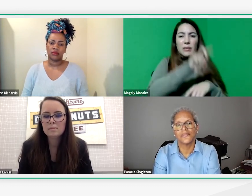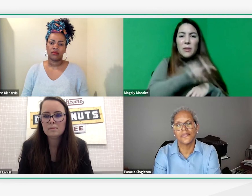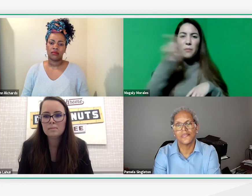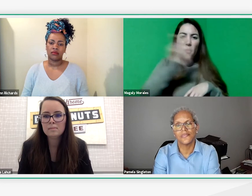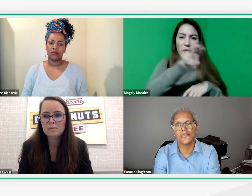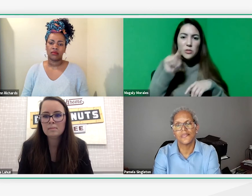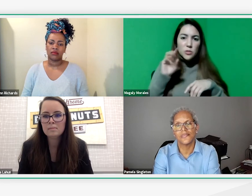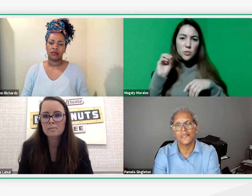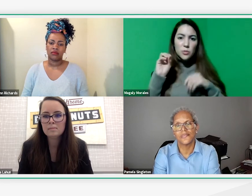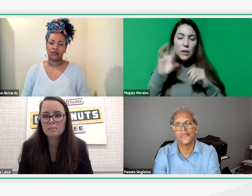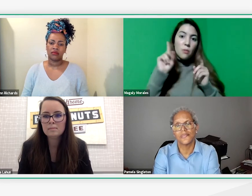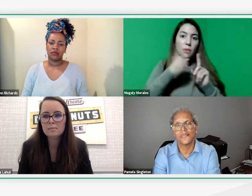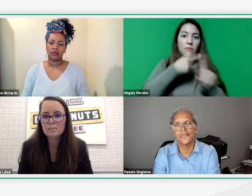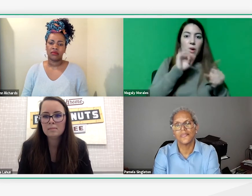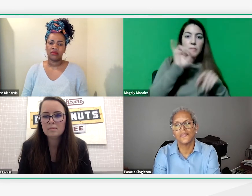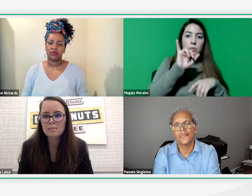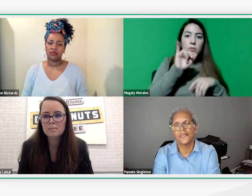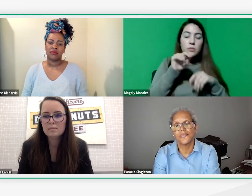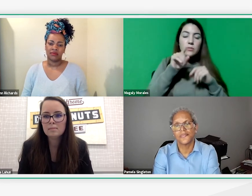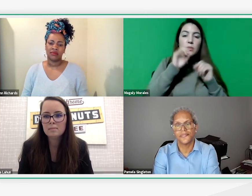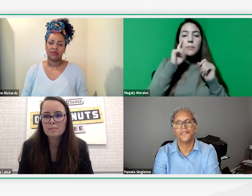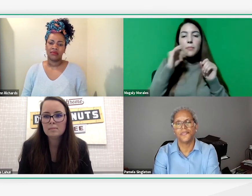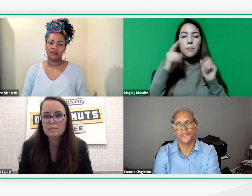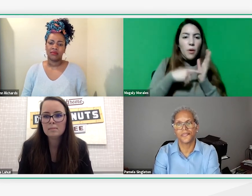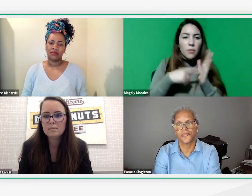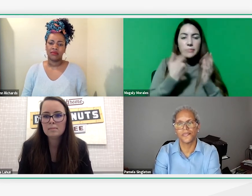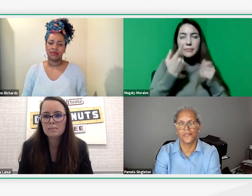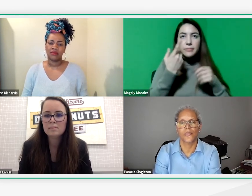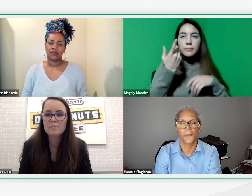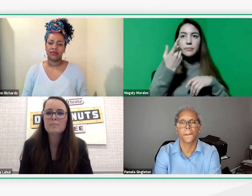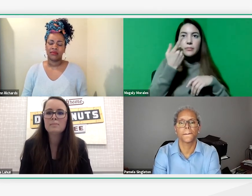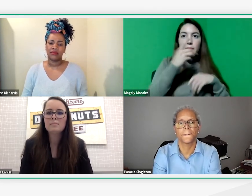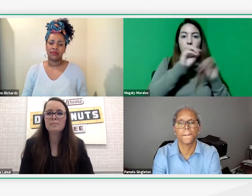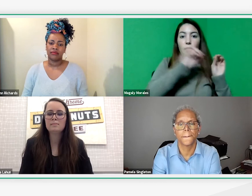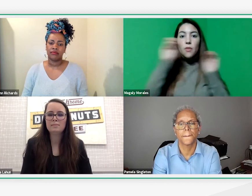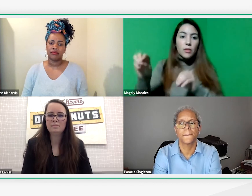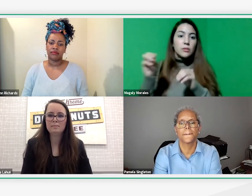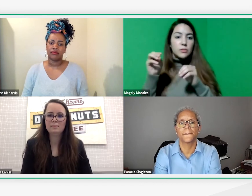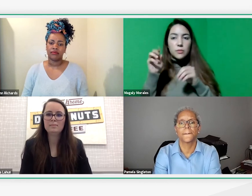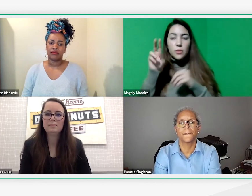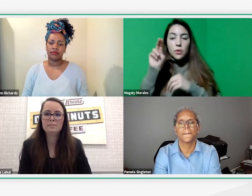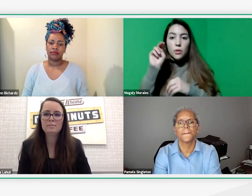then you could owe taxes in your current state. So it depends on what states we're talking about.